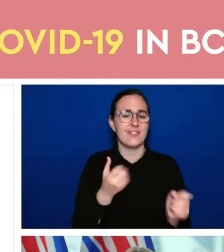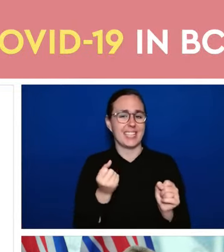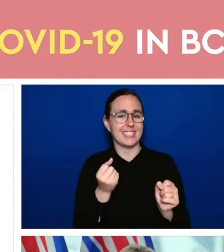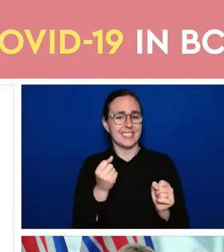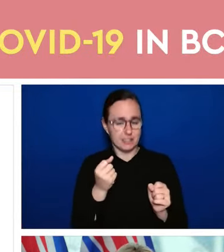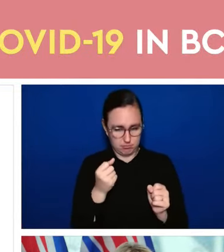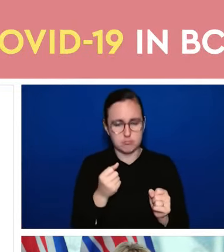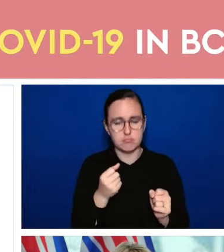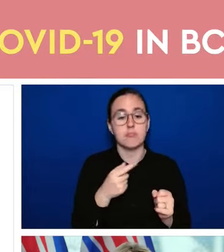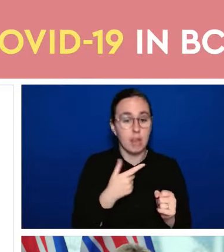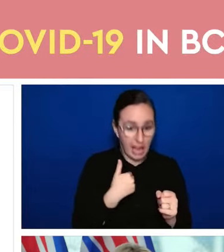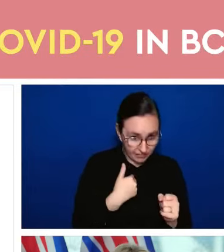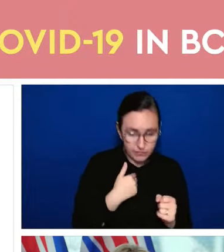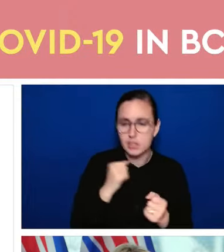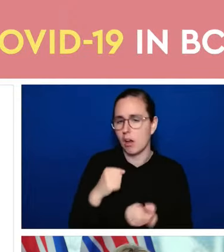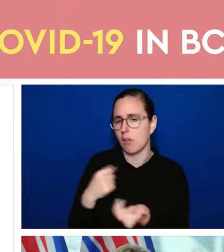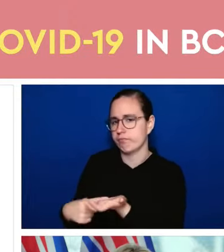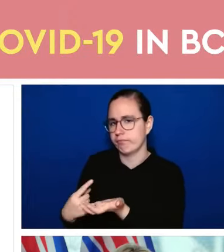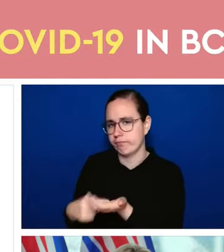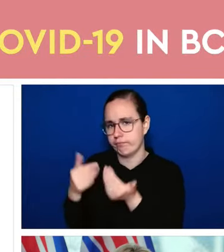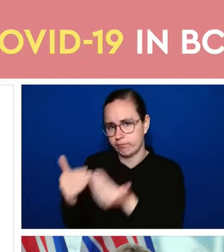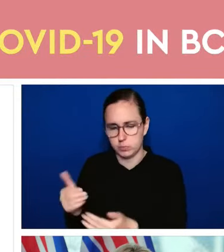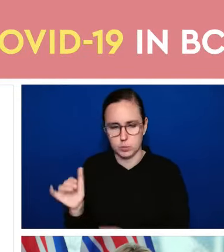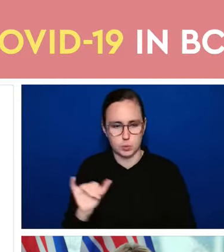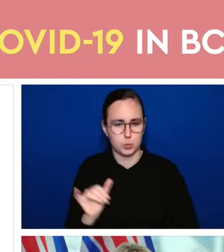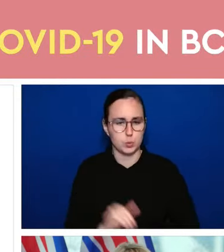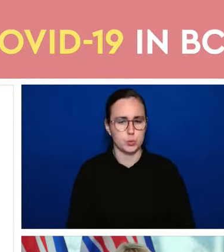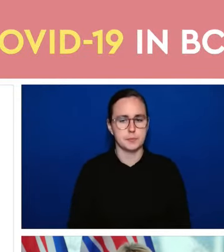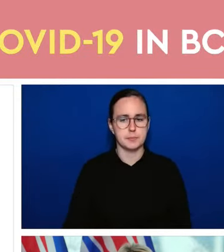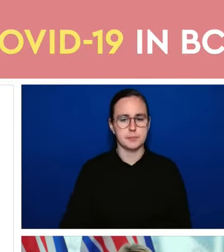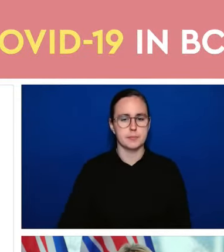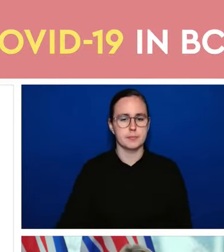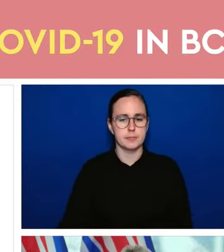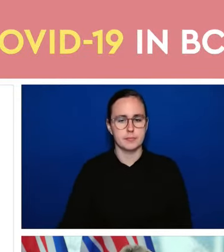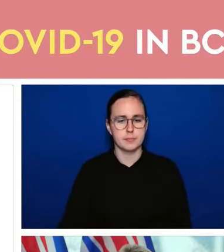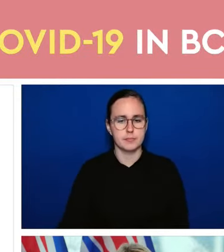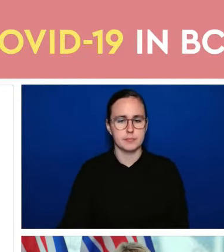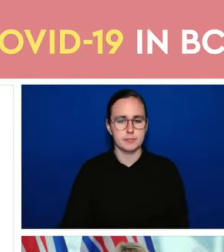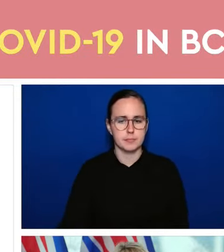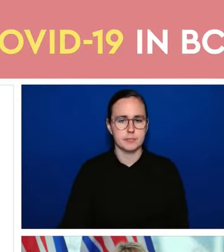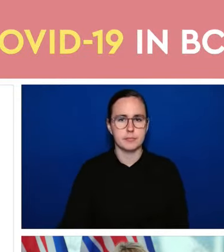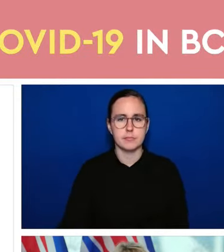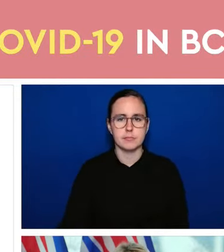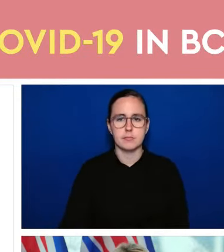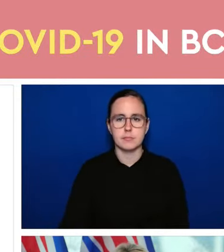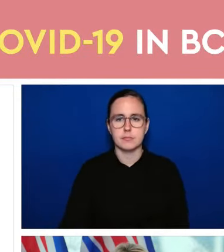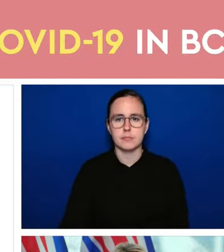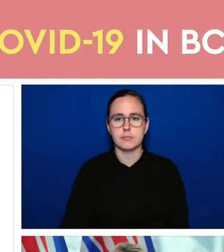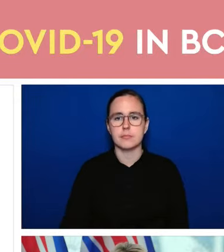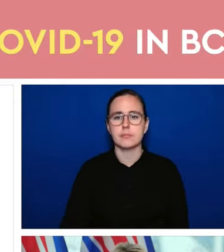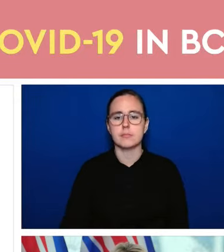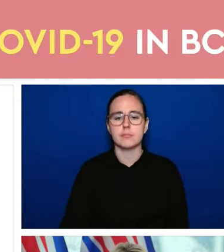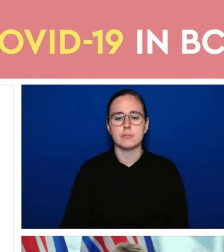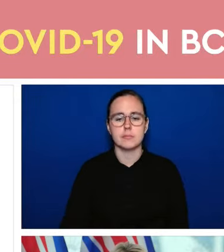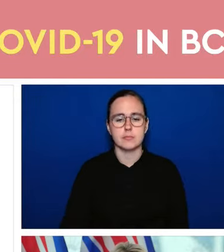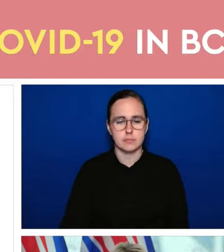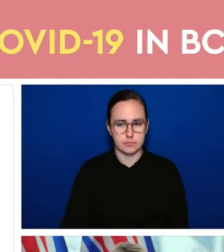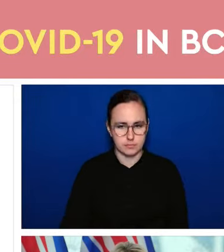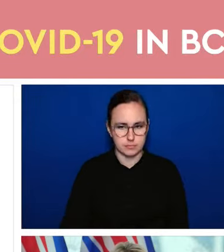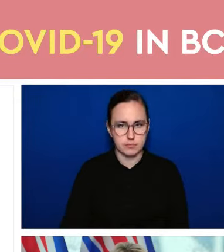Regardless of how many booster shots you've had in the past we want everybody to get it in a